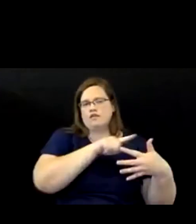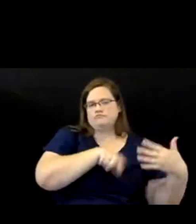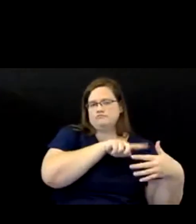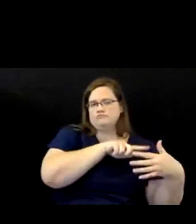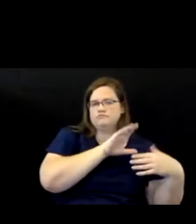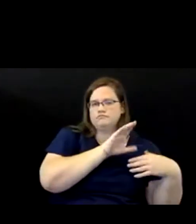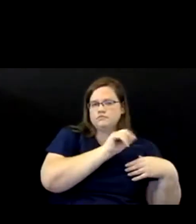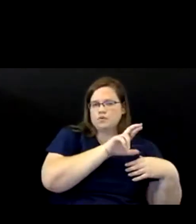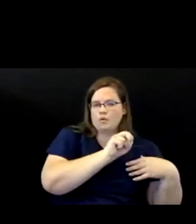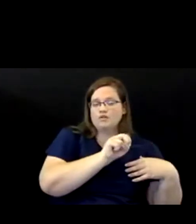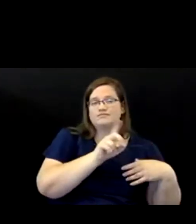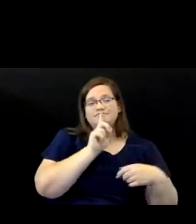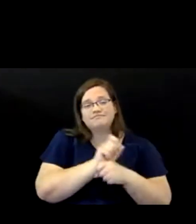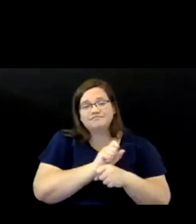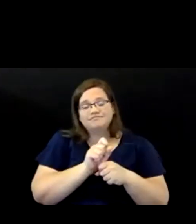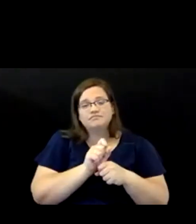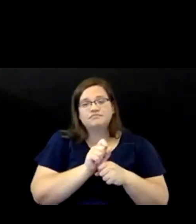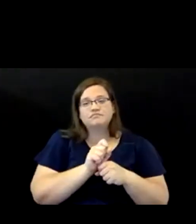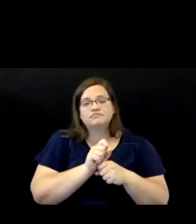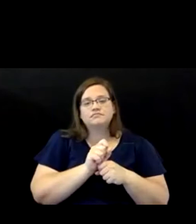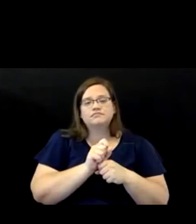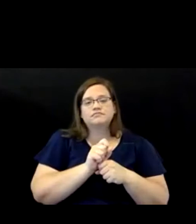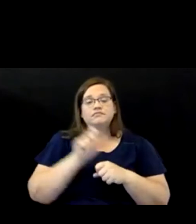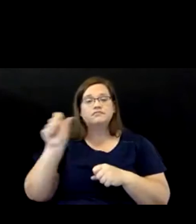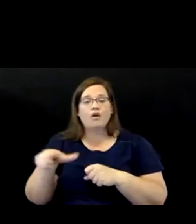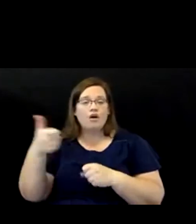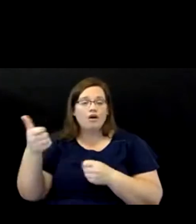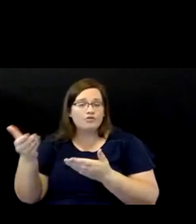frankly, if you take a list of the other services and the core services,